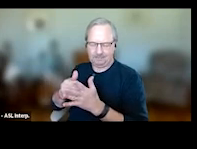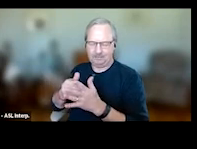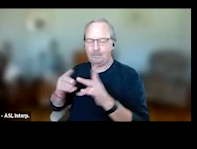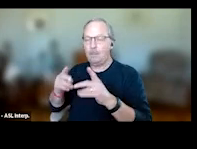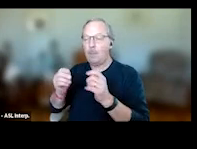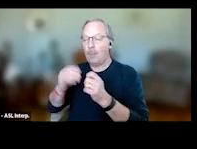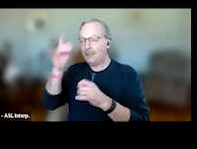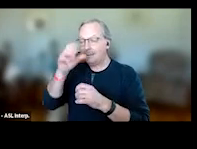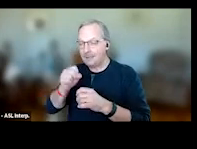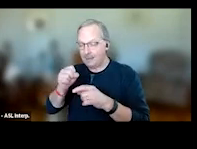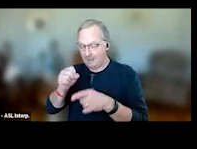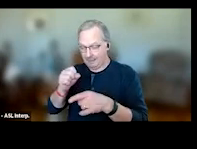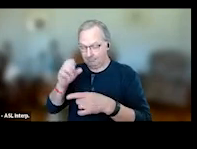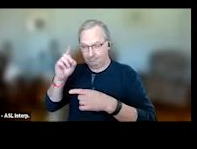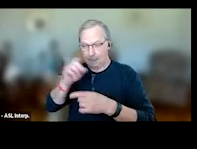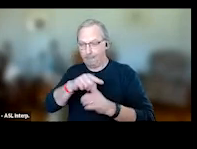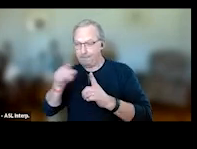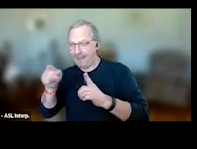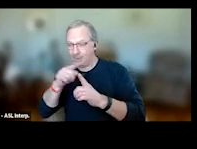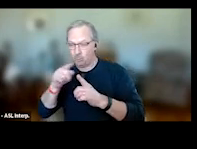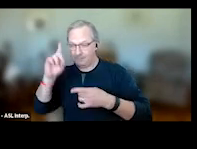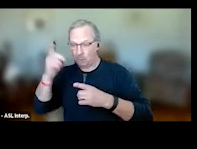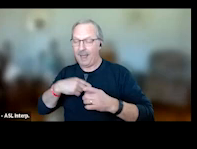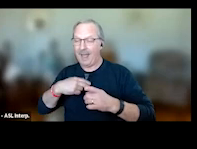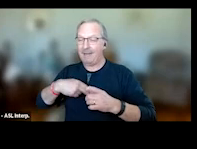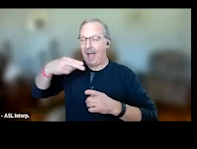spectrum disorders have higher rates of PTSD than the general population.